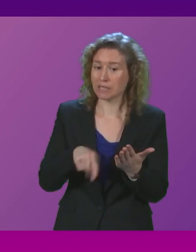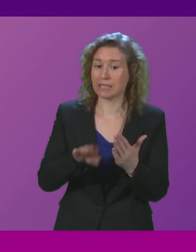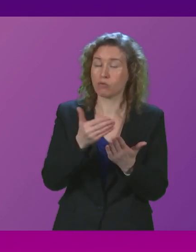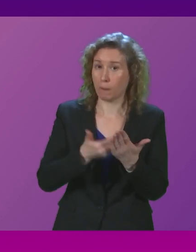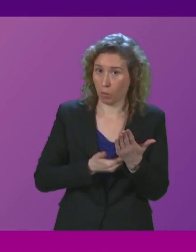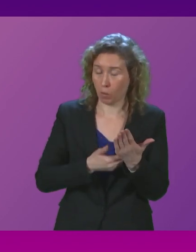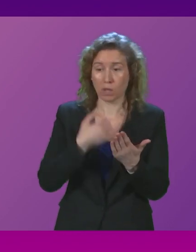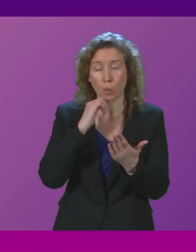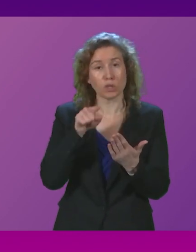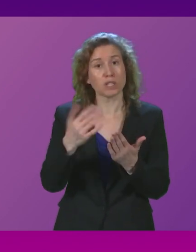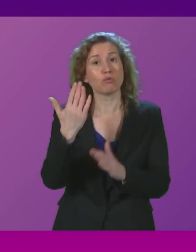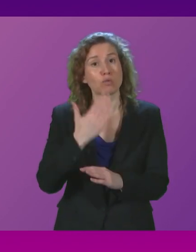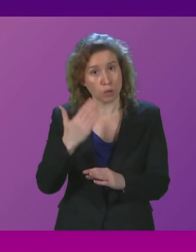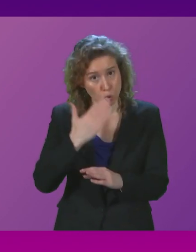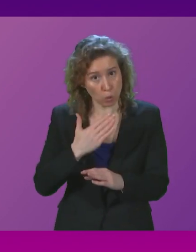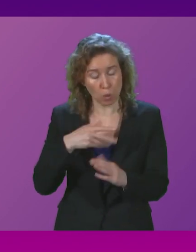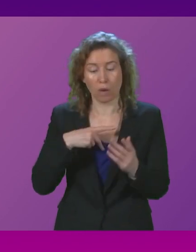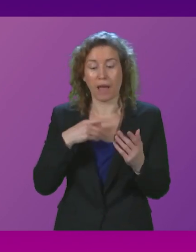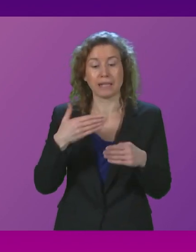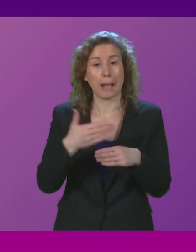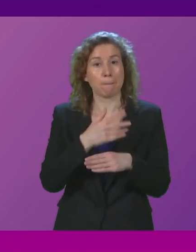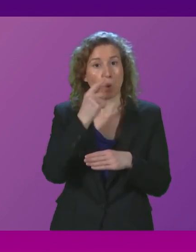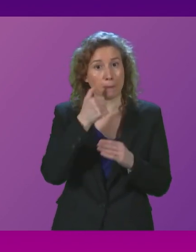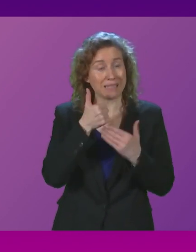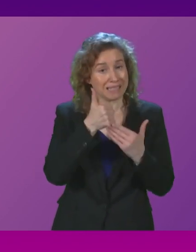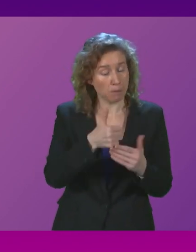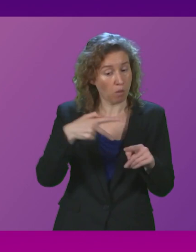Will she give an assurance that the cuts to employability support that the Deputy First